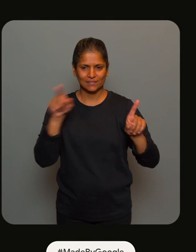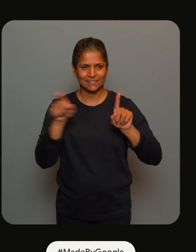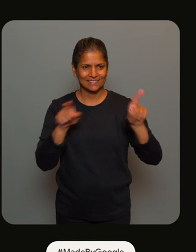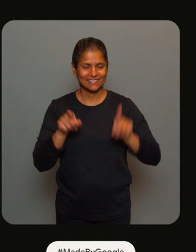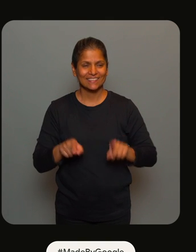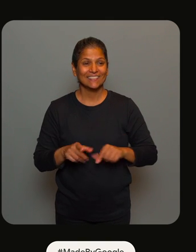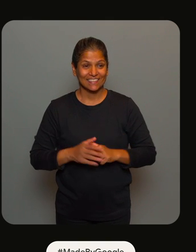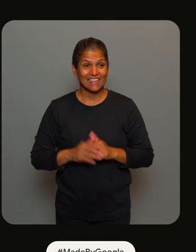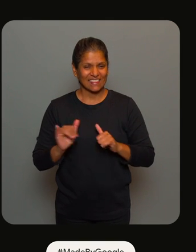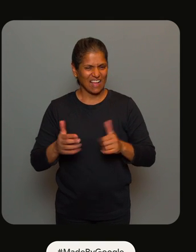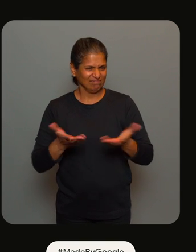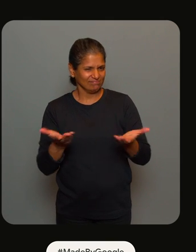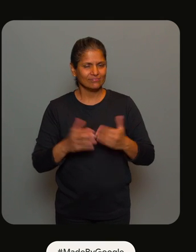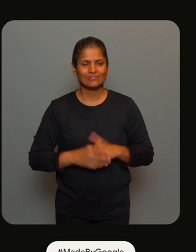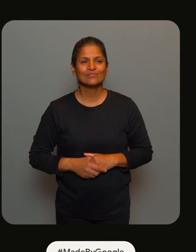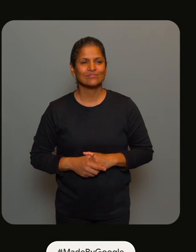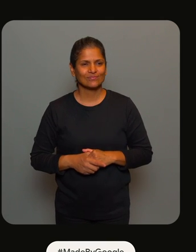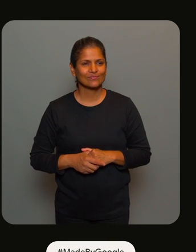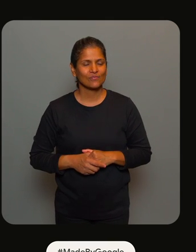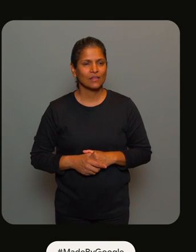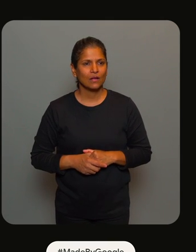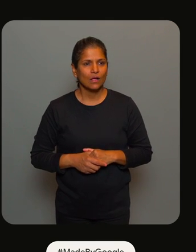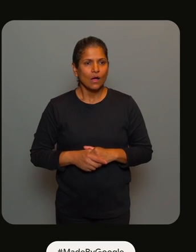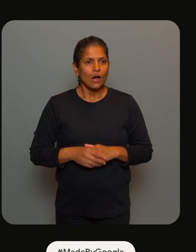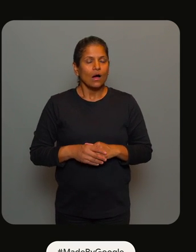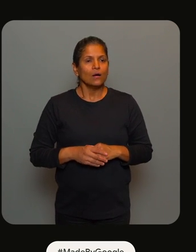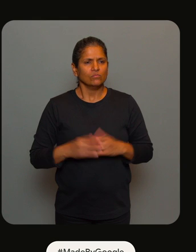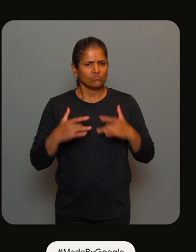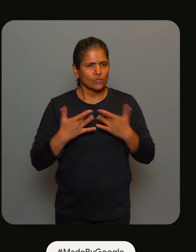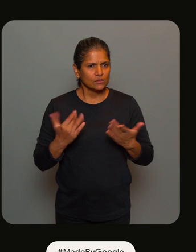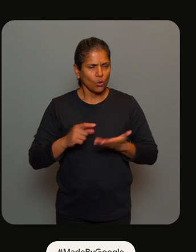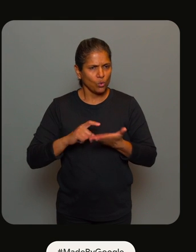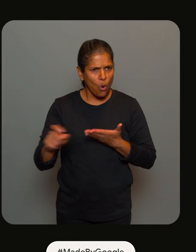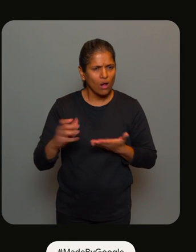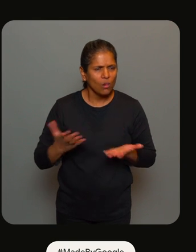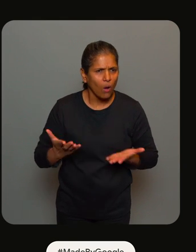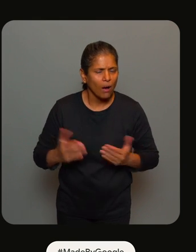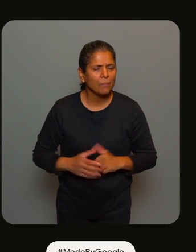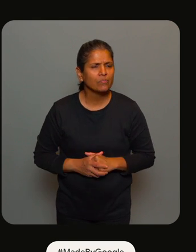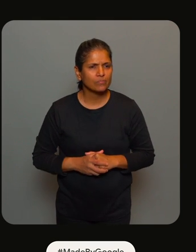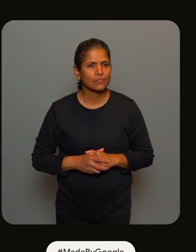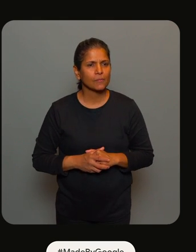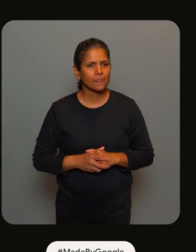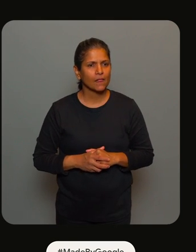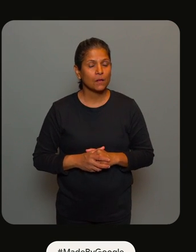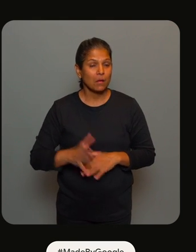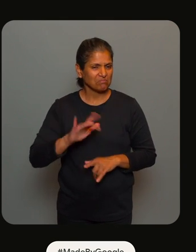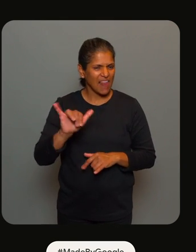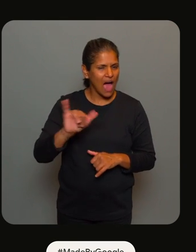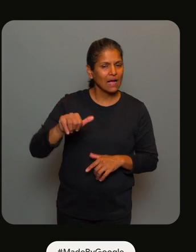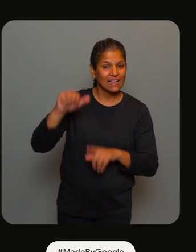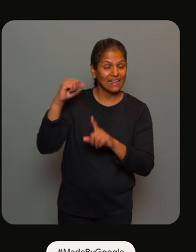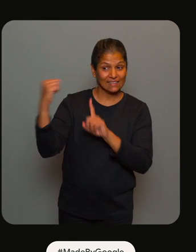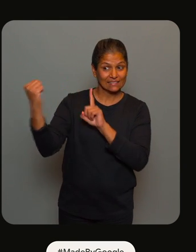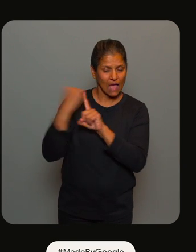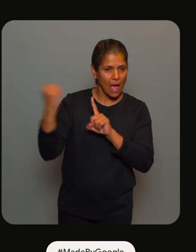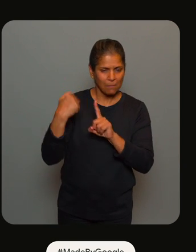Now, what about phone calls? Between spammers, customer service phone menus, and bad